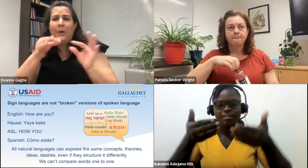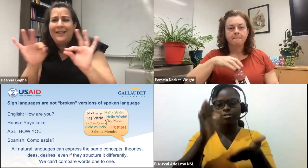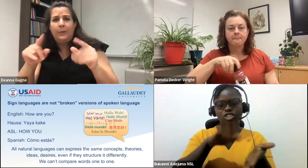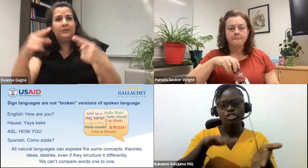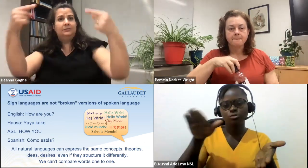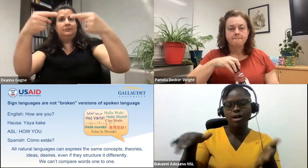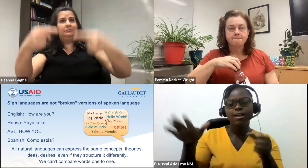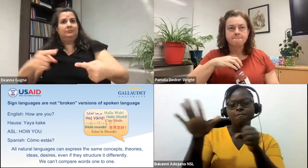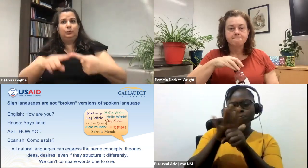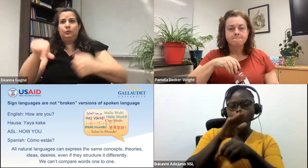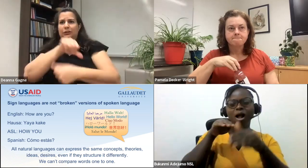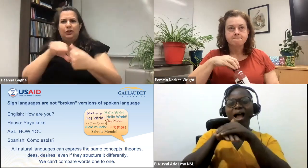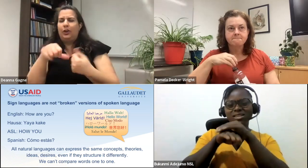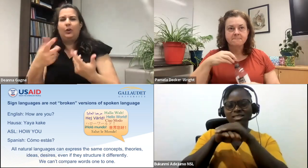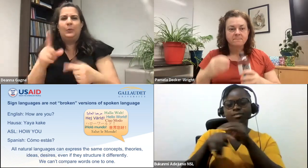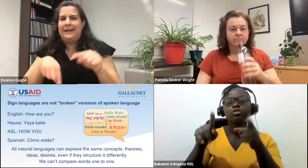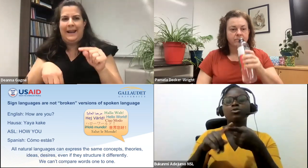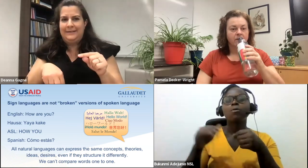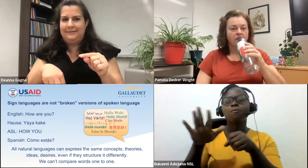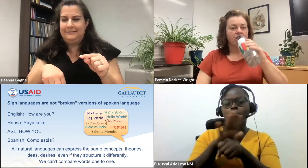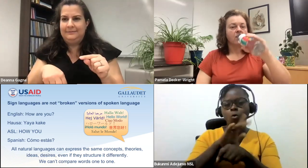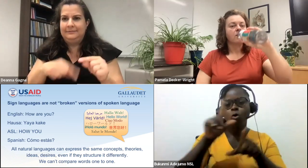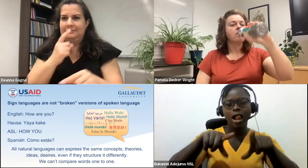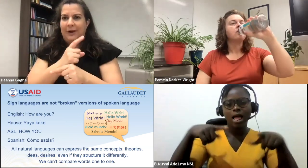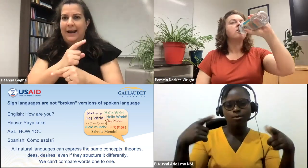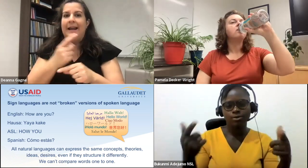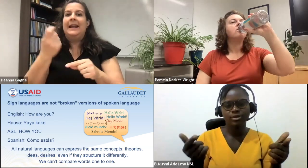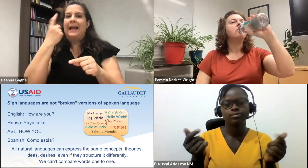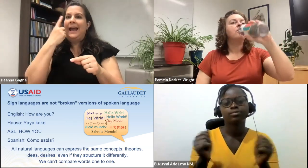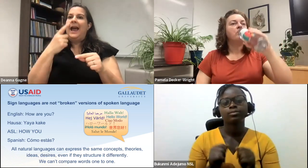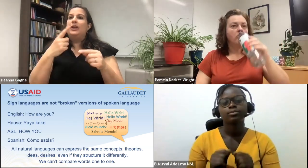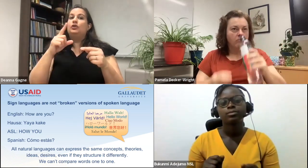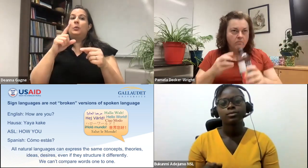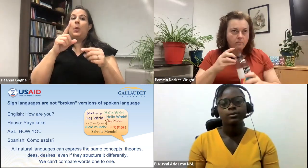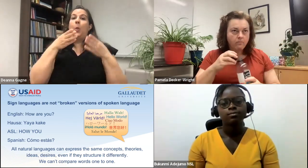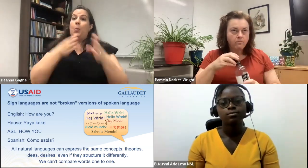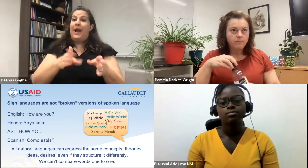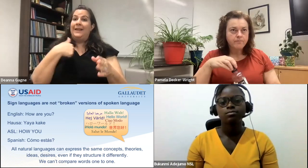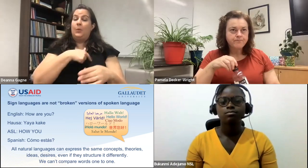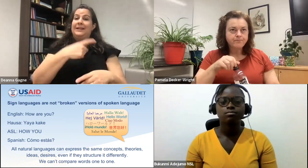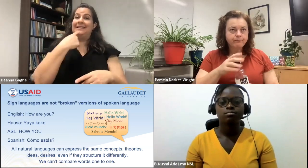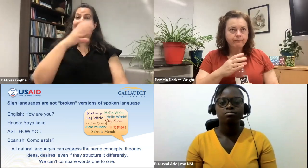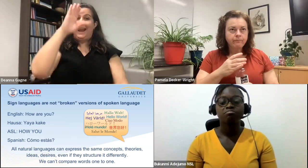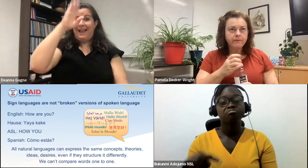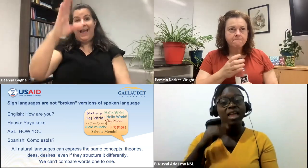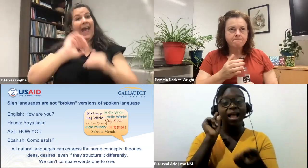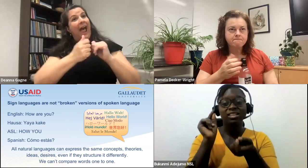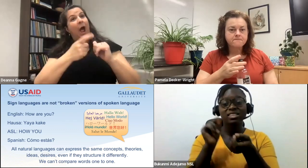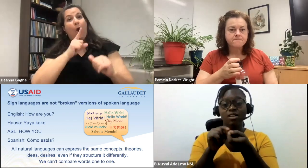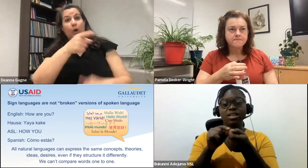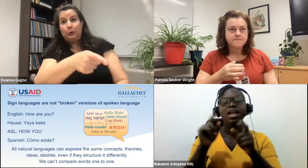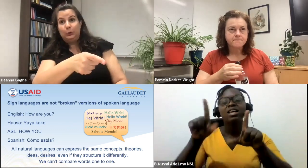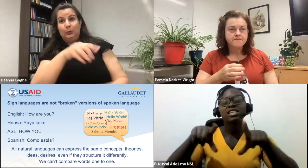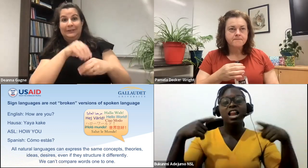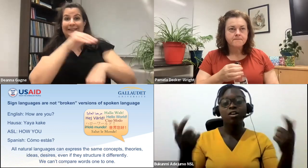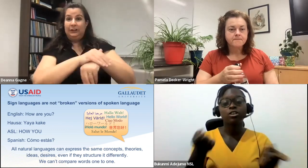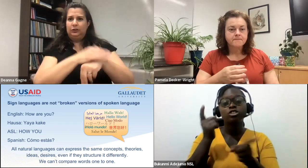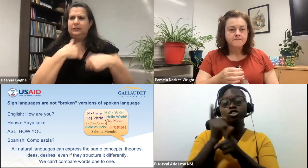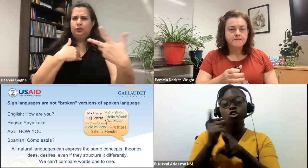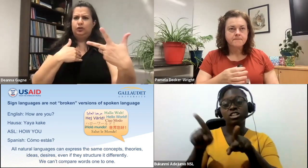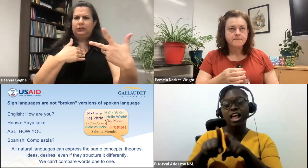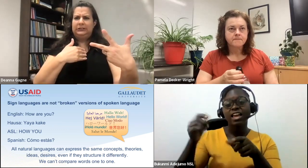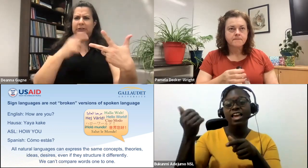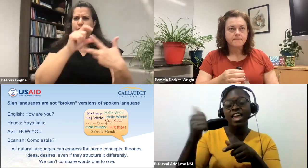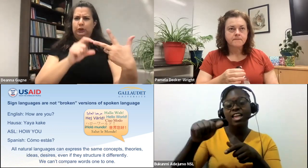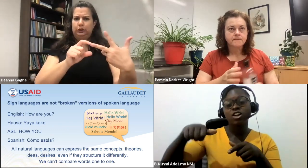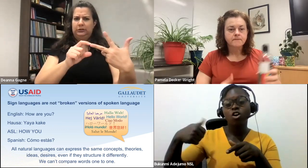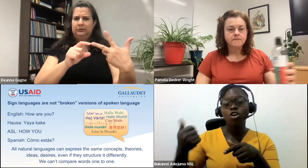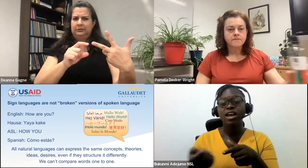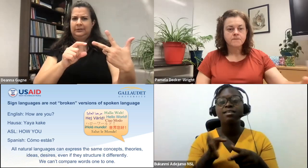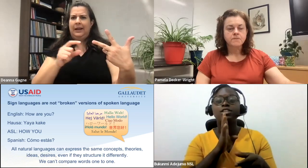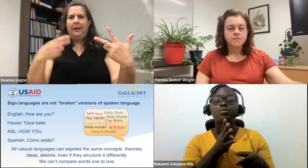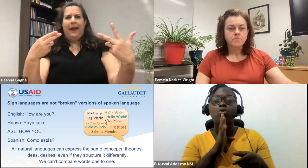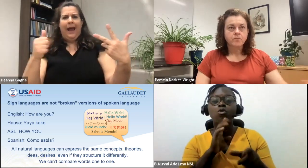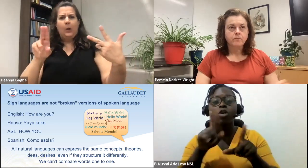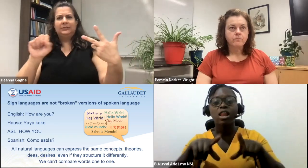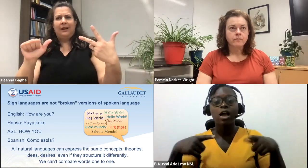sign languages just like any other spoken language. We don't have one to one for correspondences between items within that language. When we say, how are you in English, we use 3 words.